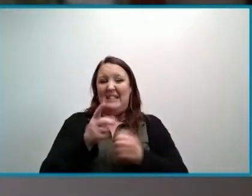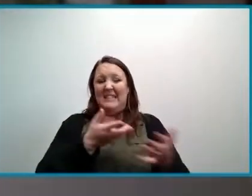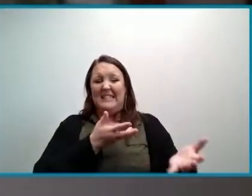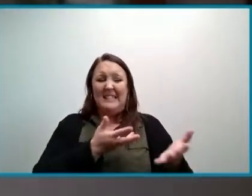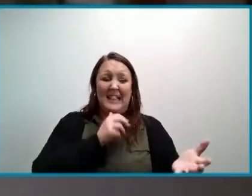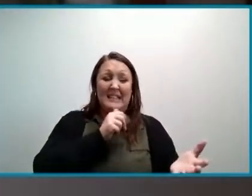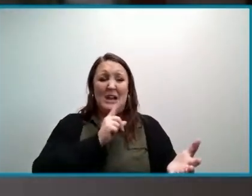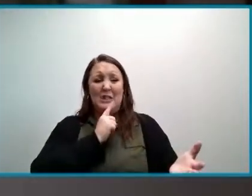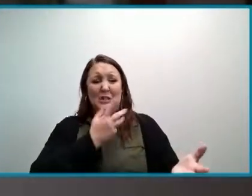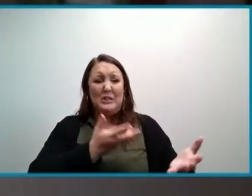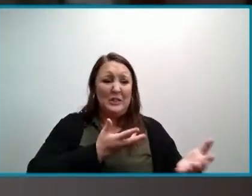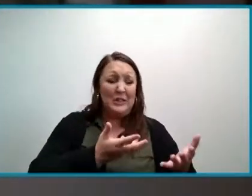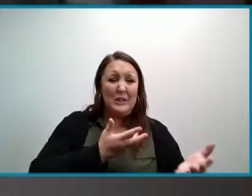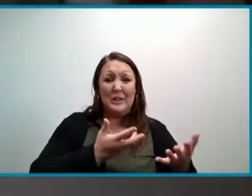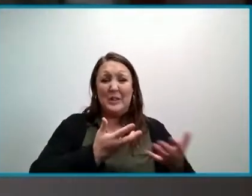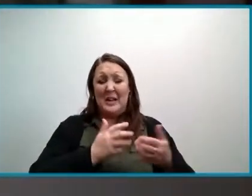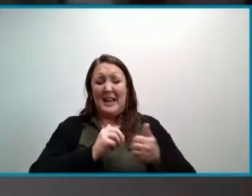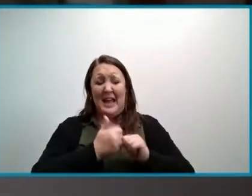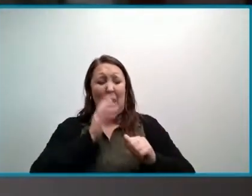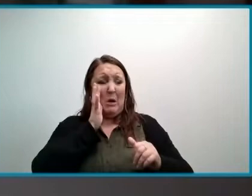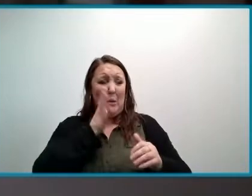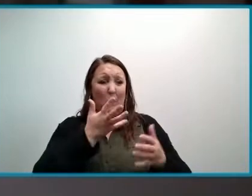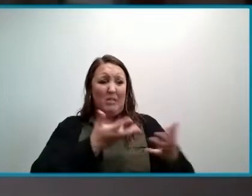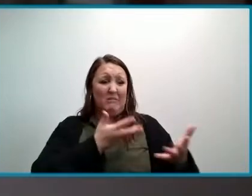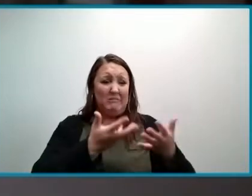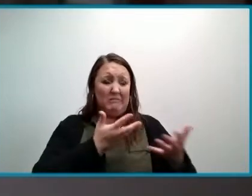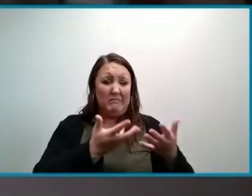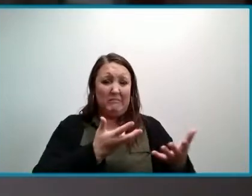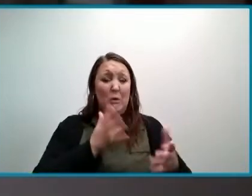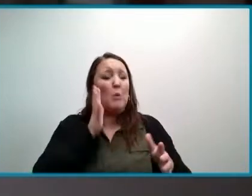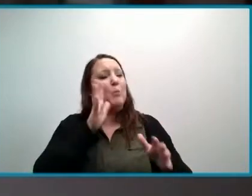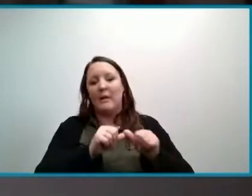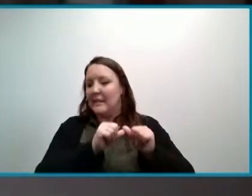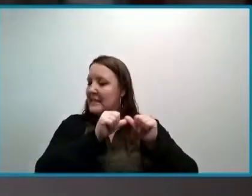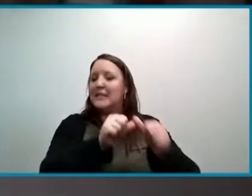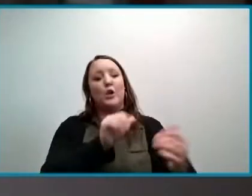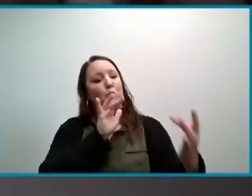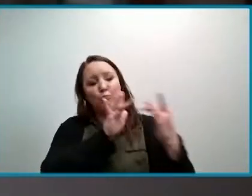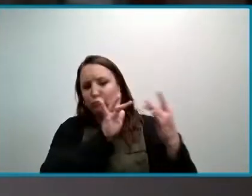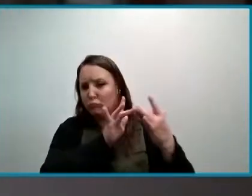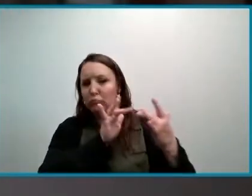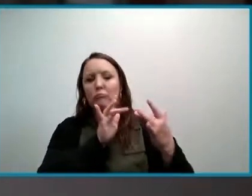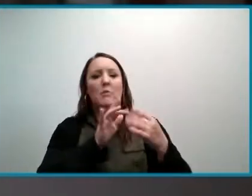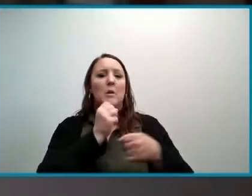how this is going to go this year. We're going to continue to reach out and make sure that they know we're here and